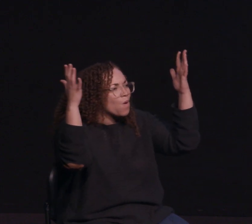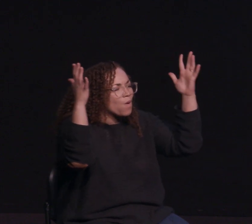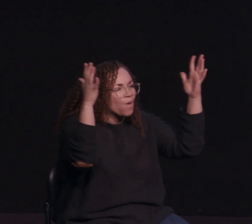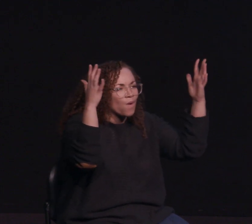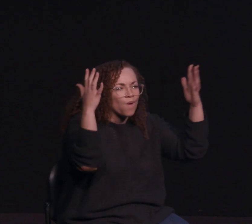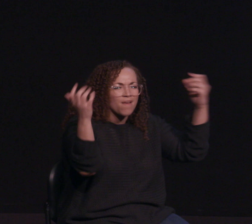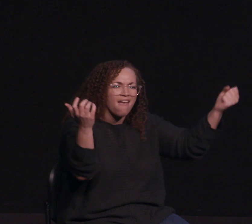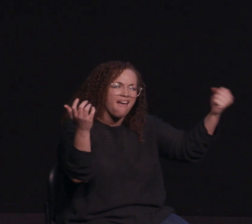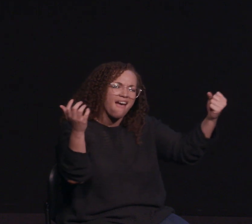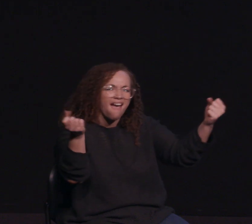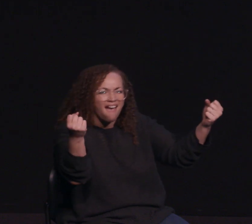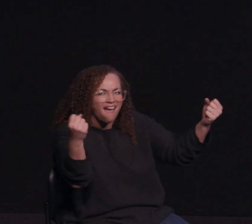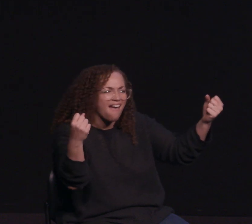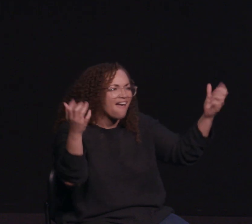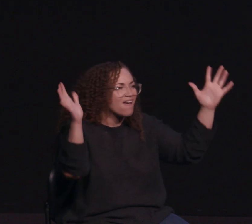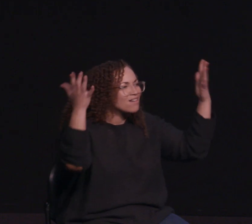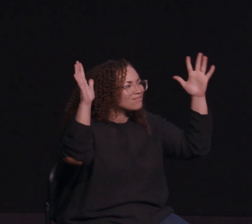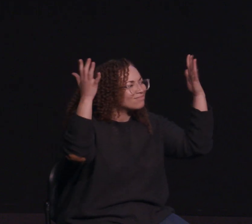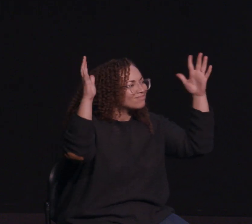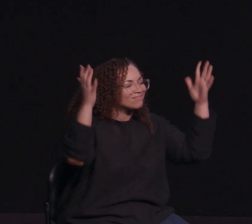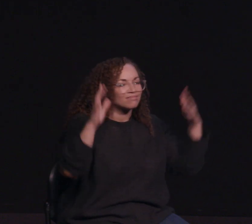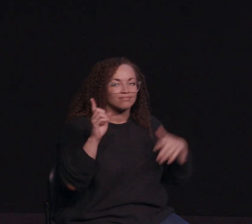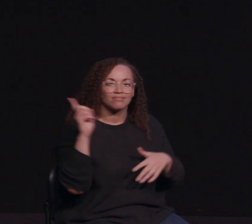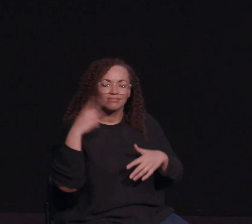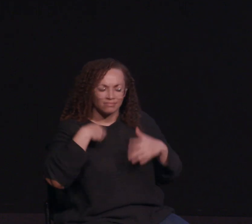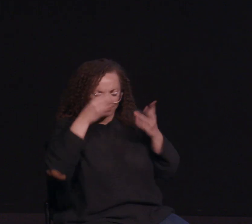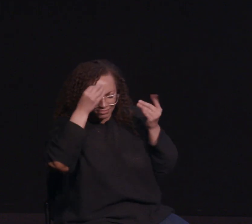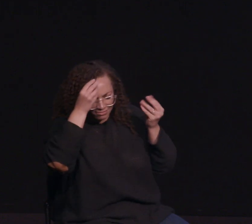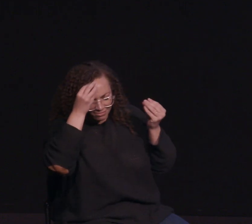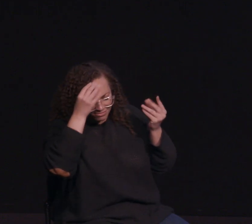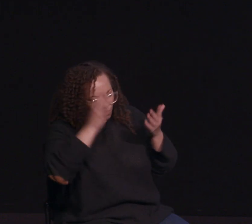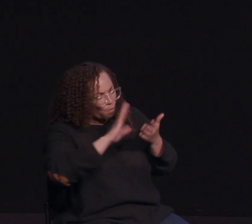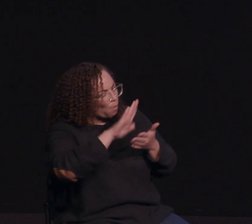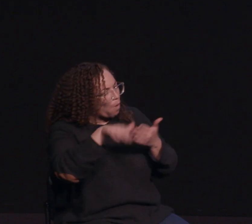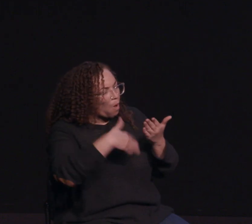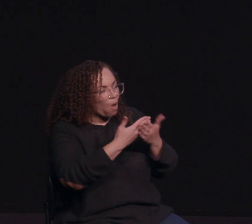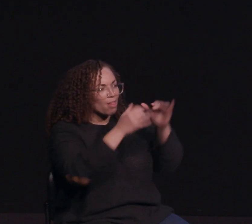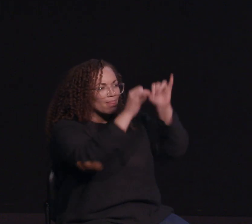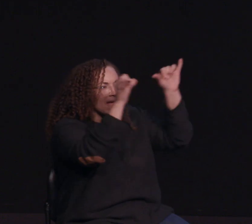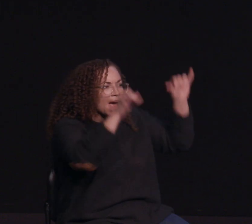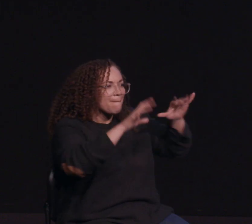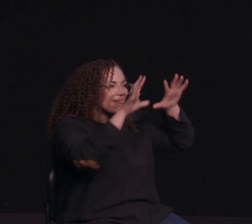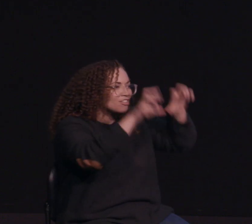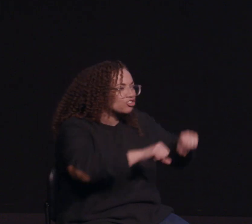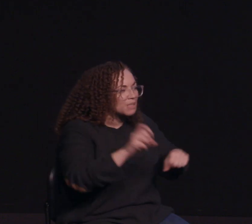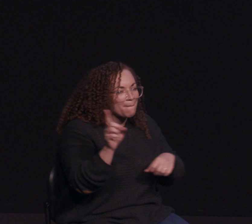Please join me in thanking all of the Abolition Democracy Fellows for an incredible series.